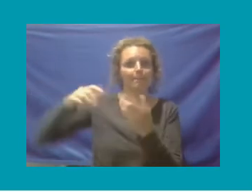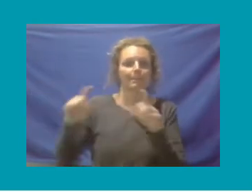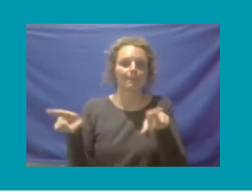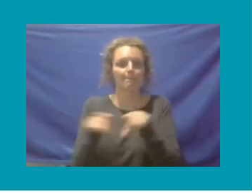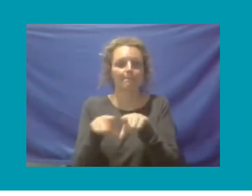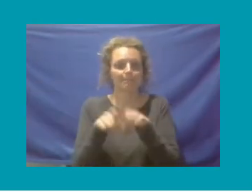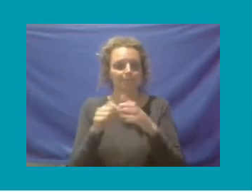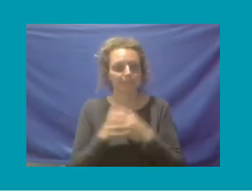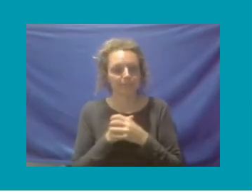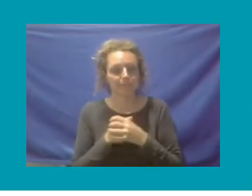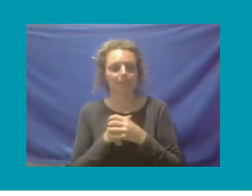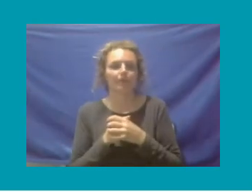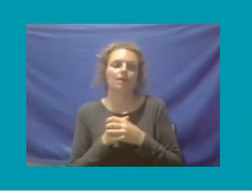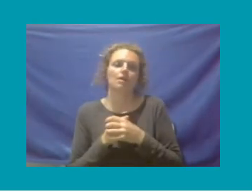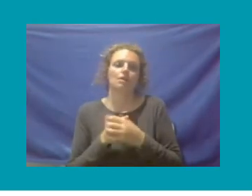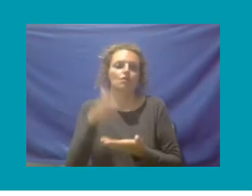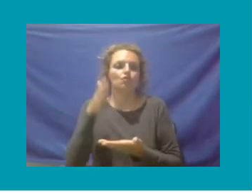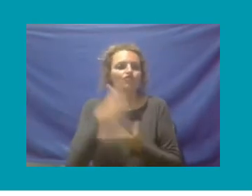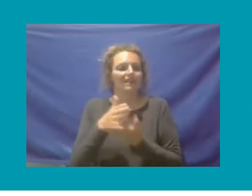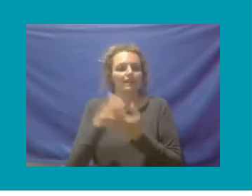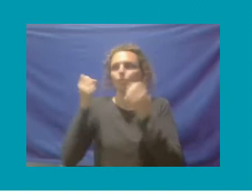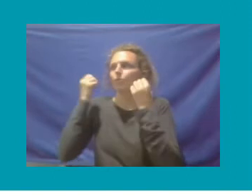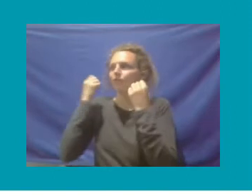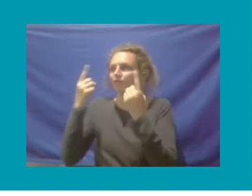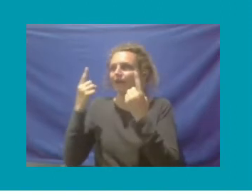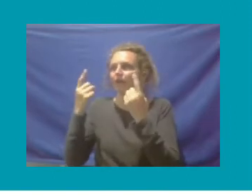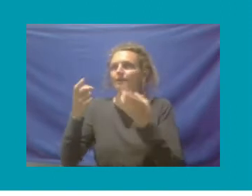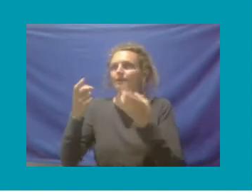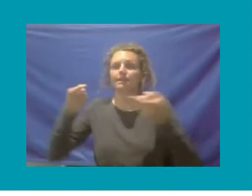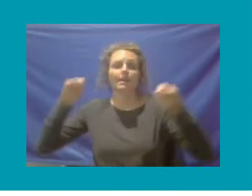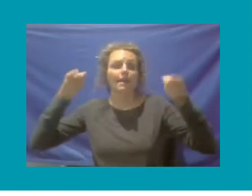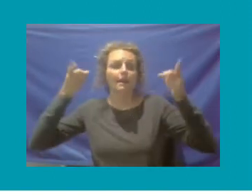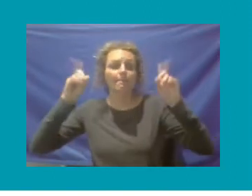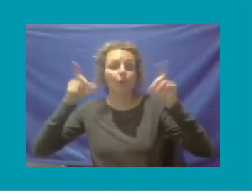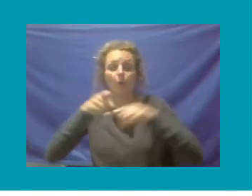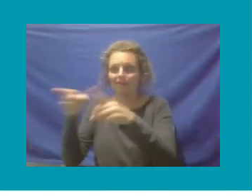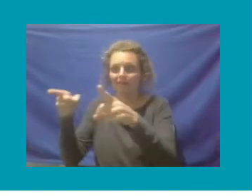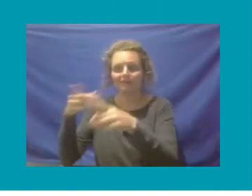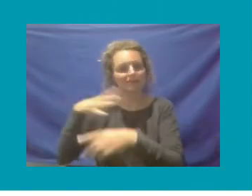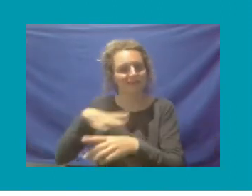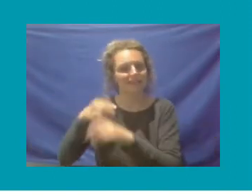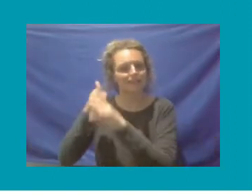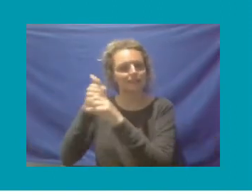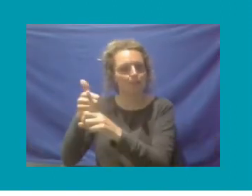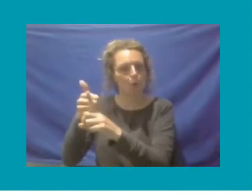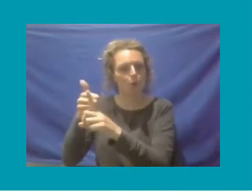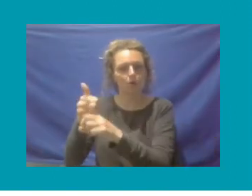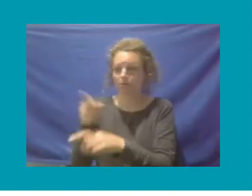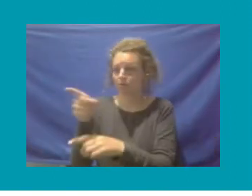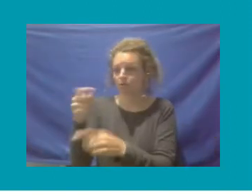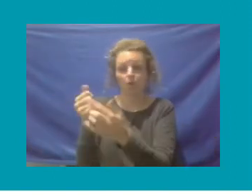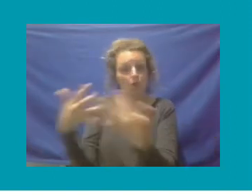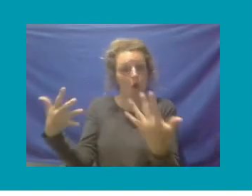Well, some wanted to employ disabled talent, but they didn't really know how to make it inclusive and accessible,